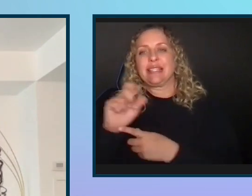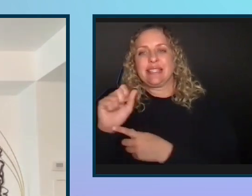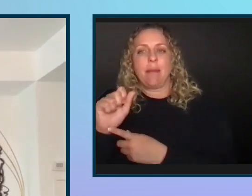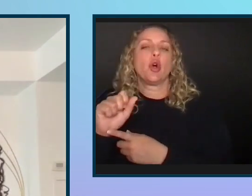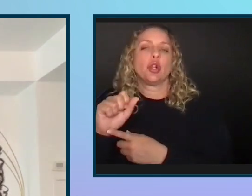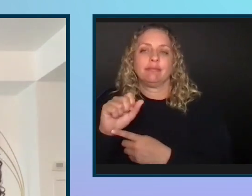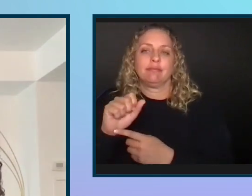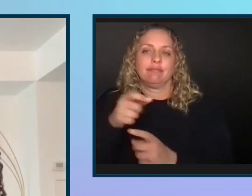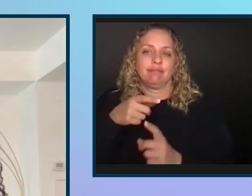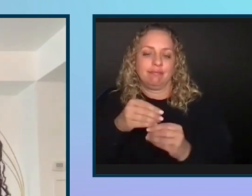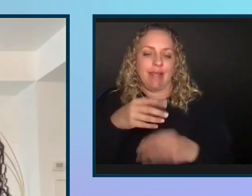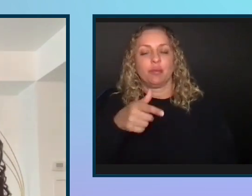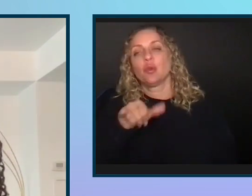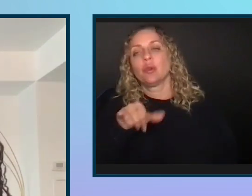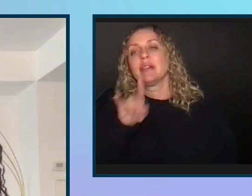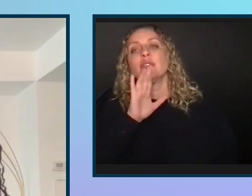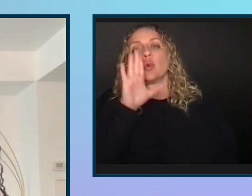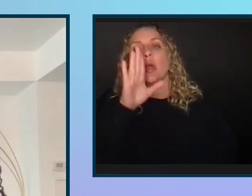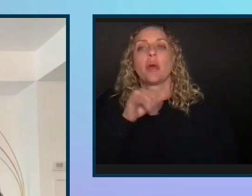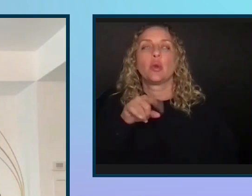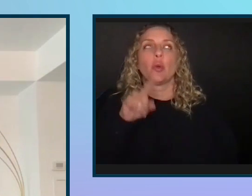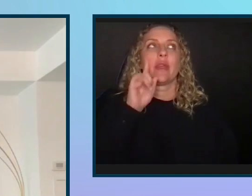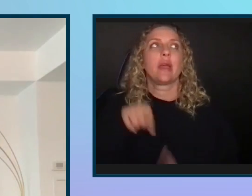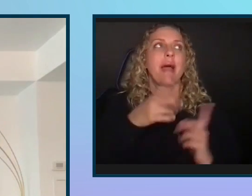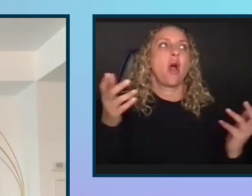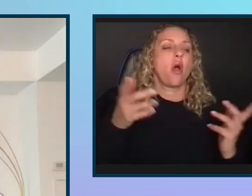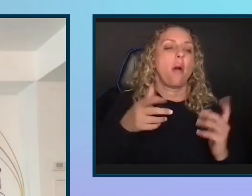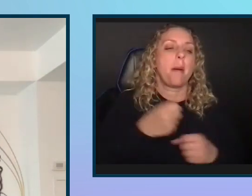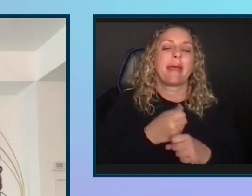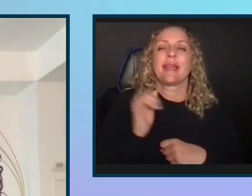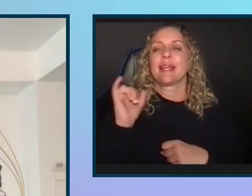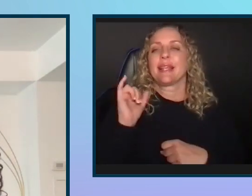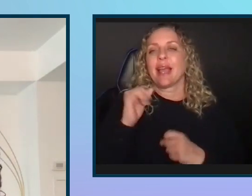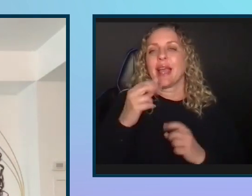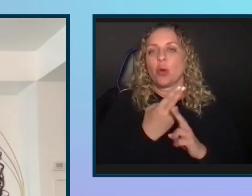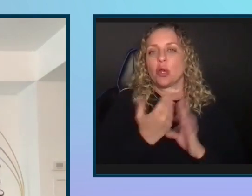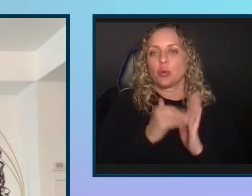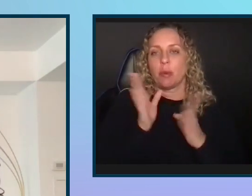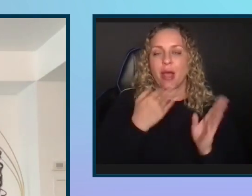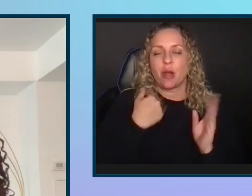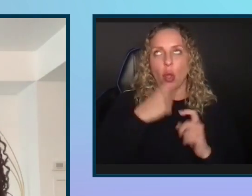And I think that's like a great way to think about making like re-usable patterns, don't try to think of every single situation,